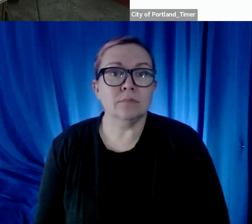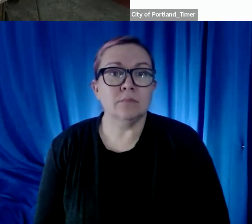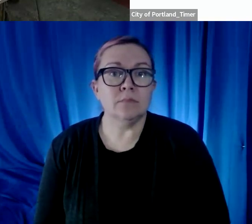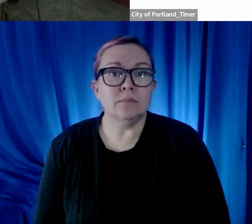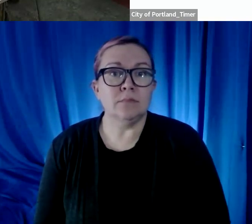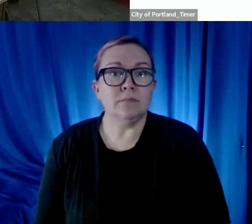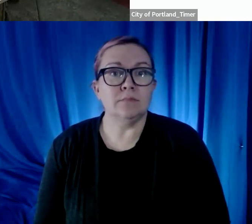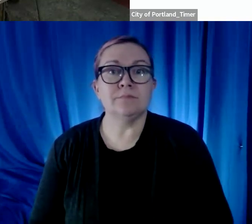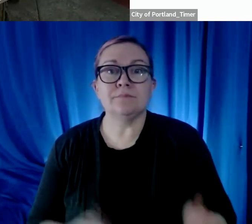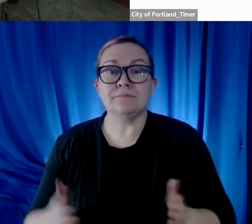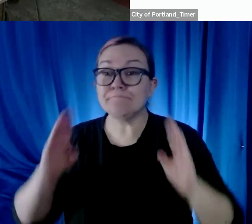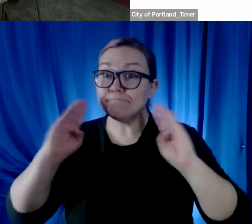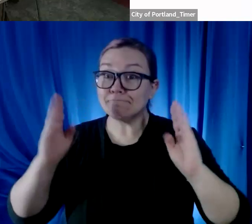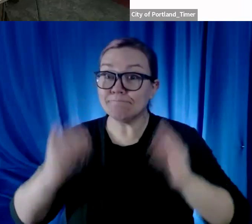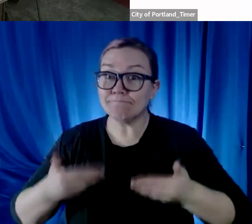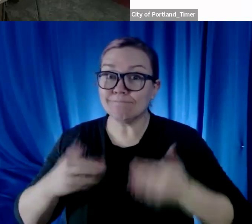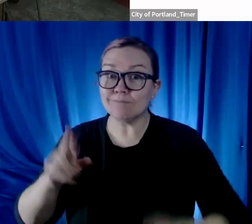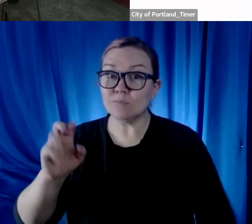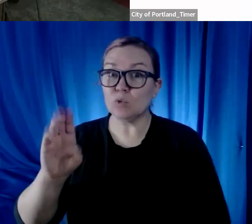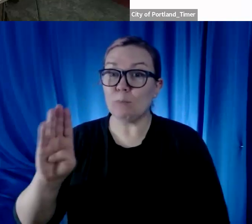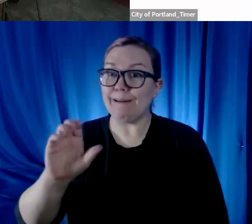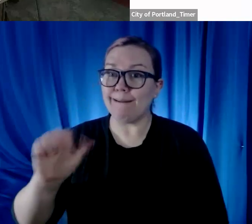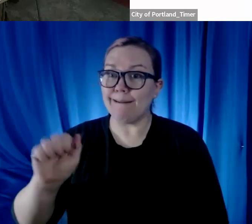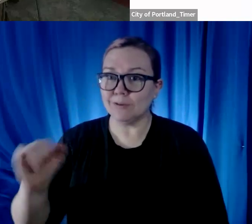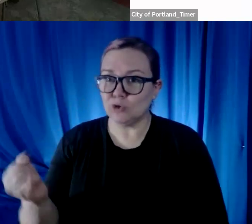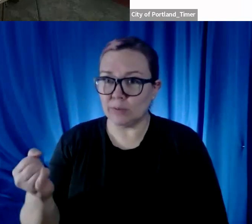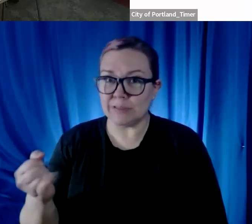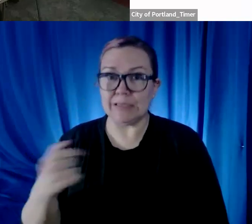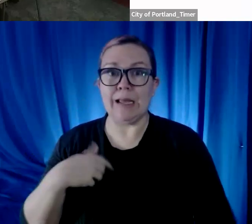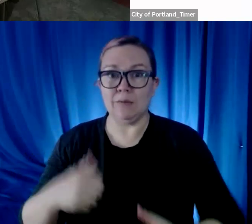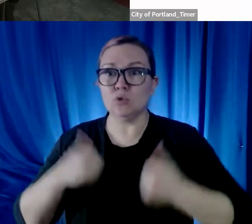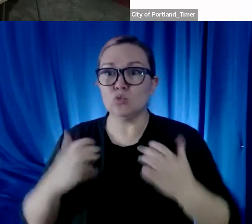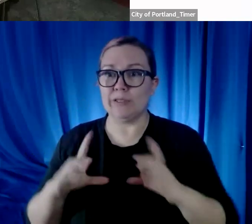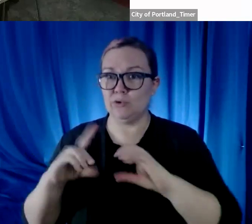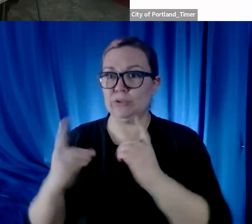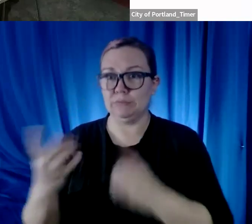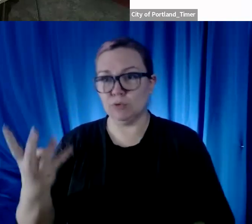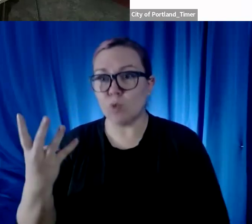Hi, my name is Rebecca Jacobson and I'm a resident of District 4.